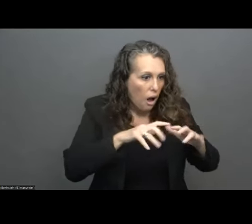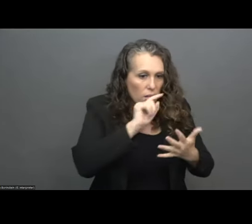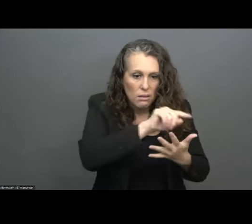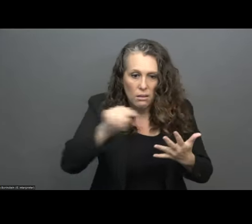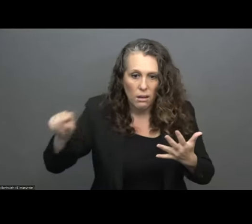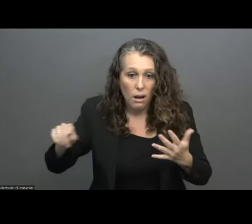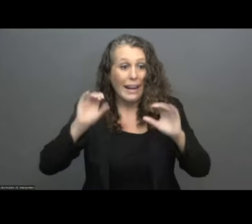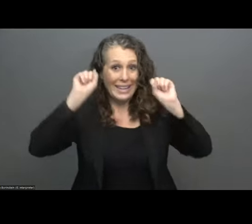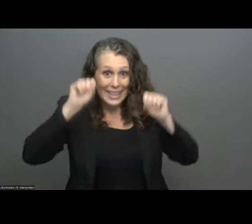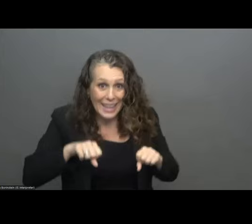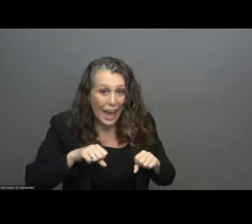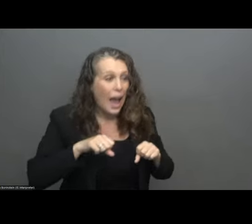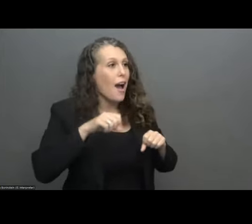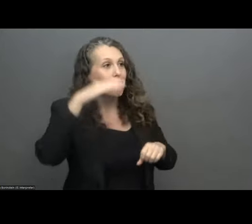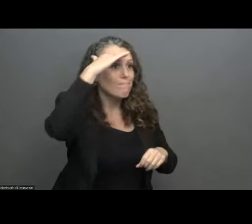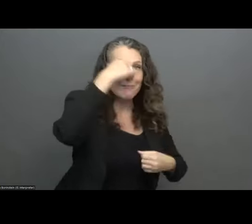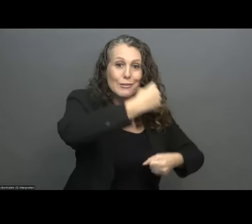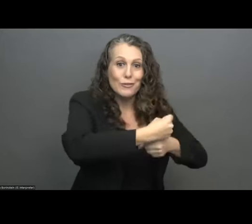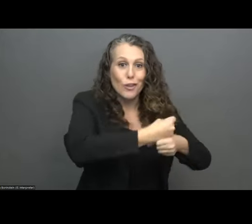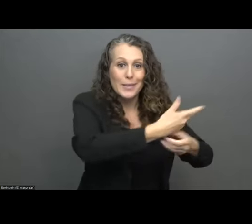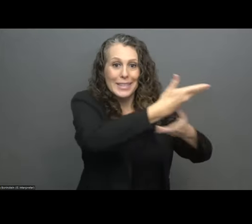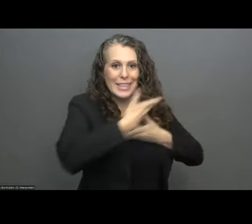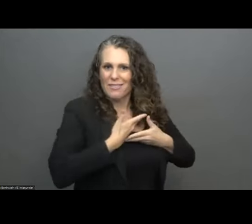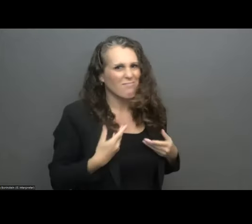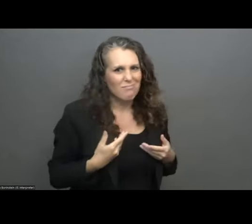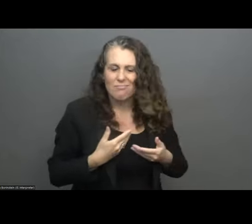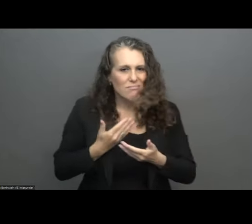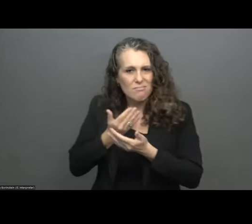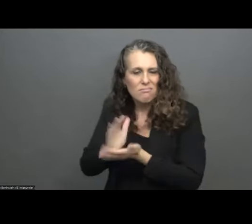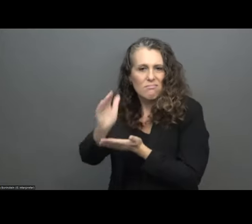09:52:39 People with disabilities are excluded from the job market. So we need both sets